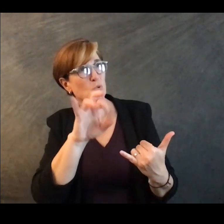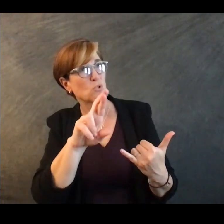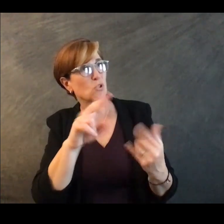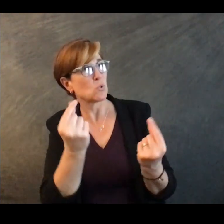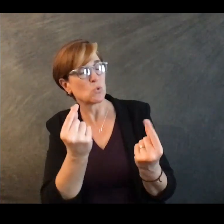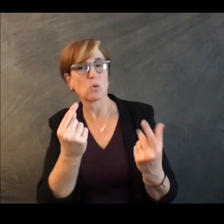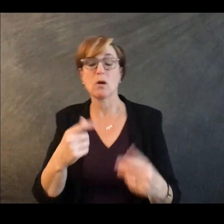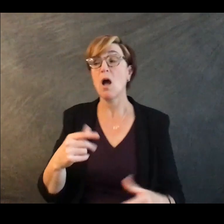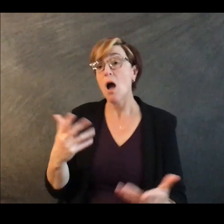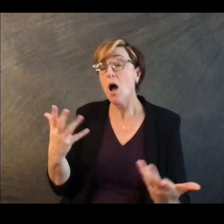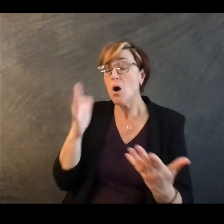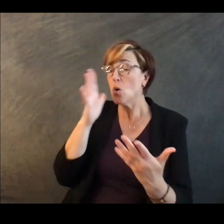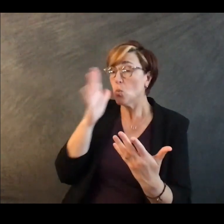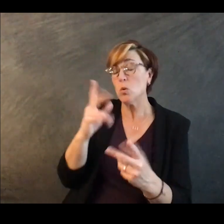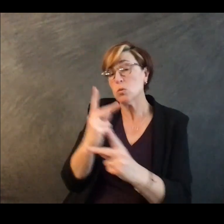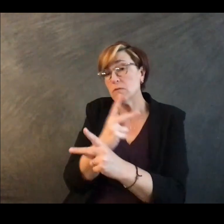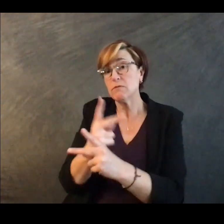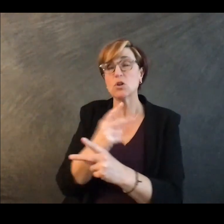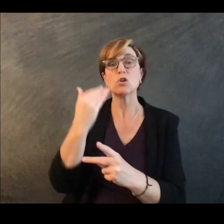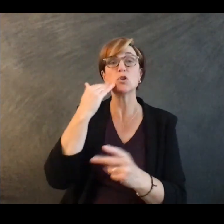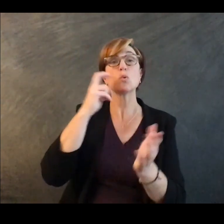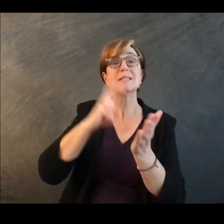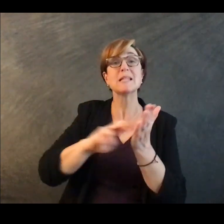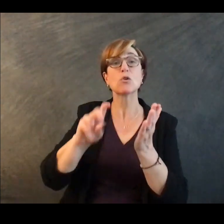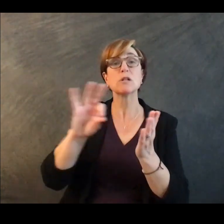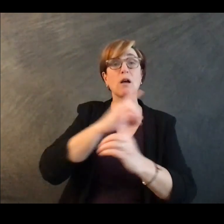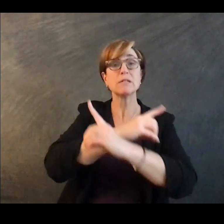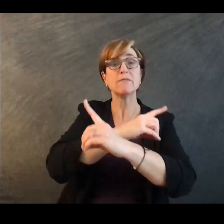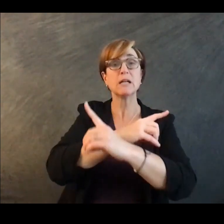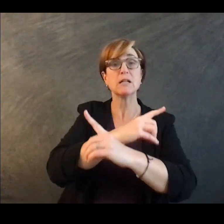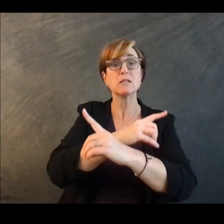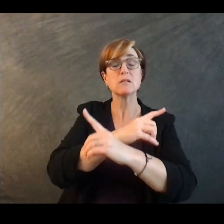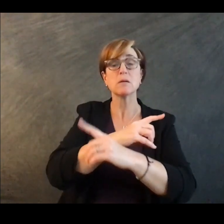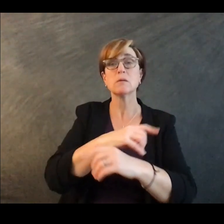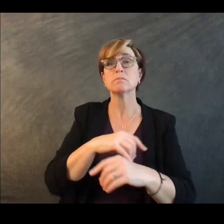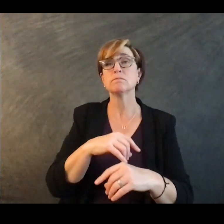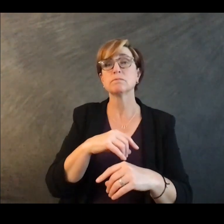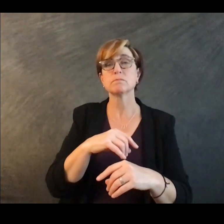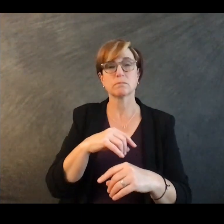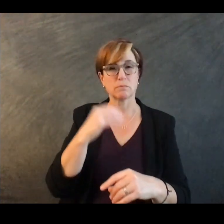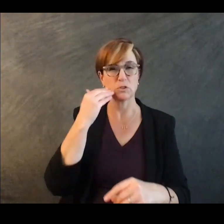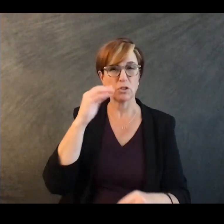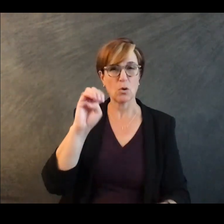Defense as you know is what you know mark Esper and he's very capable and I